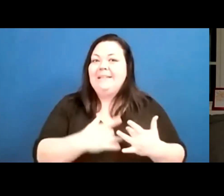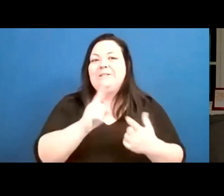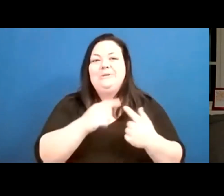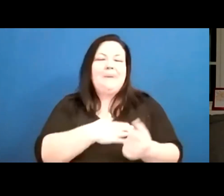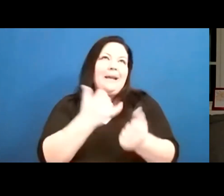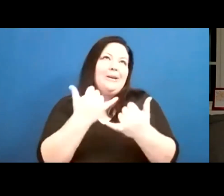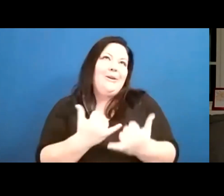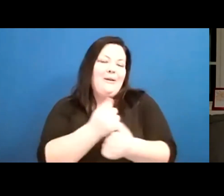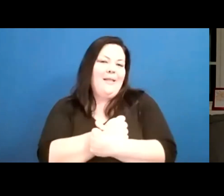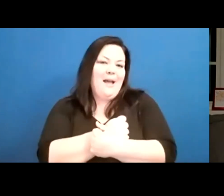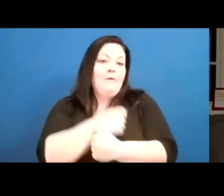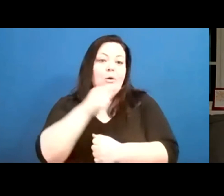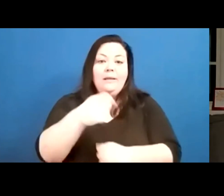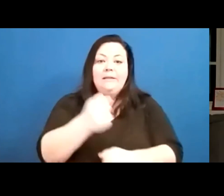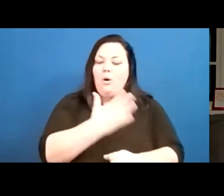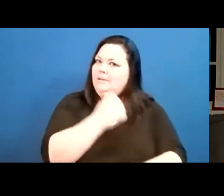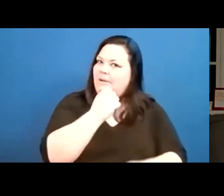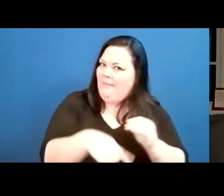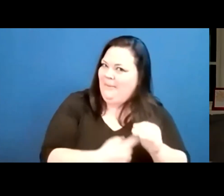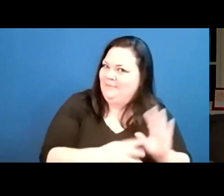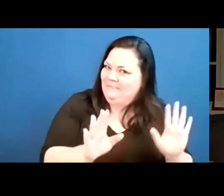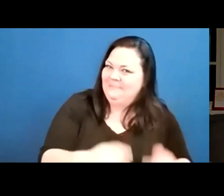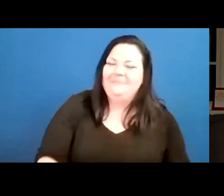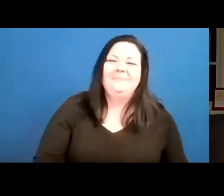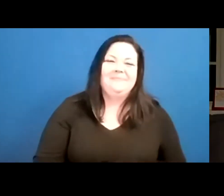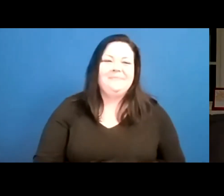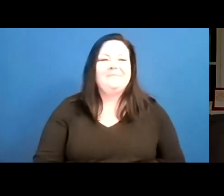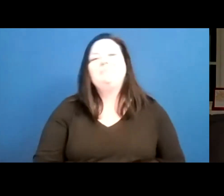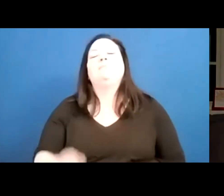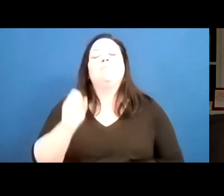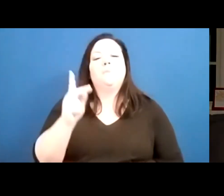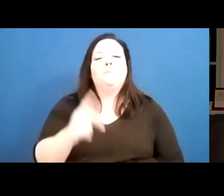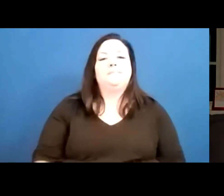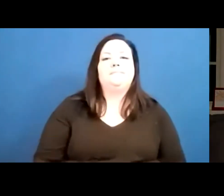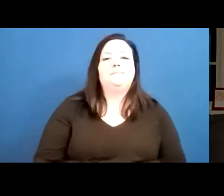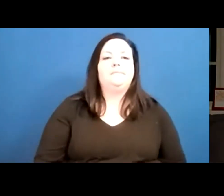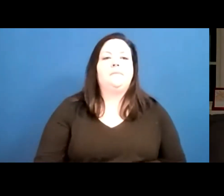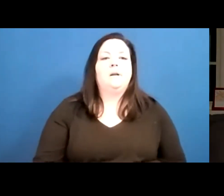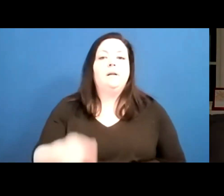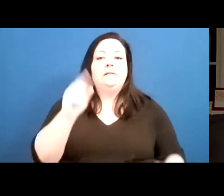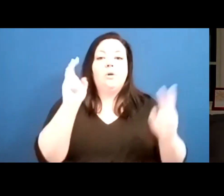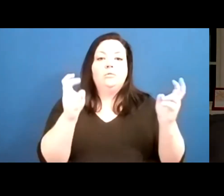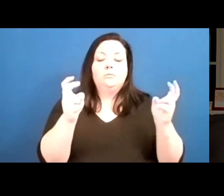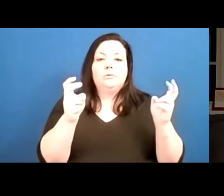who this poem is not about. Okay, this is called "Please Do Not Have